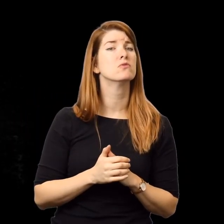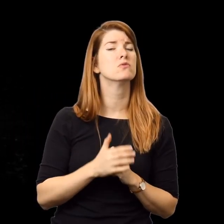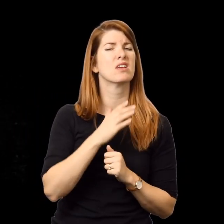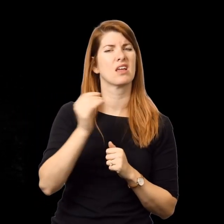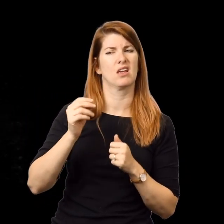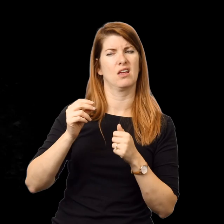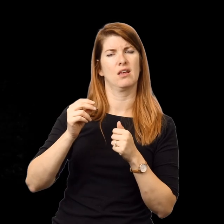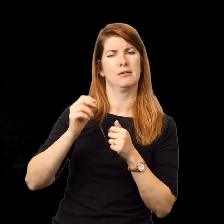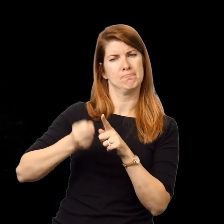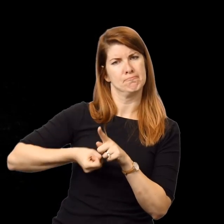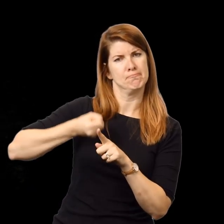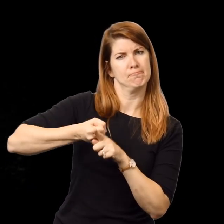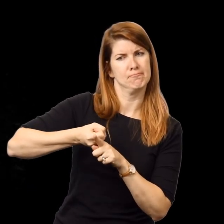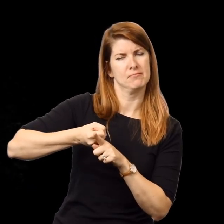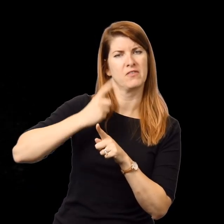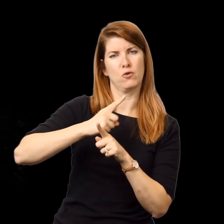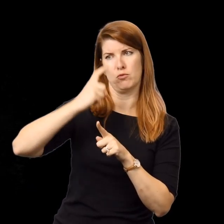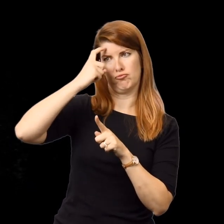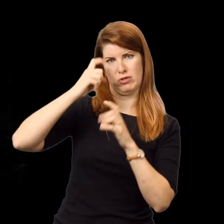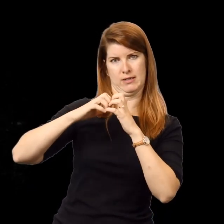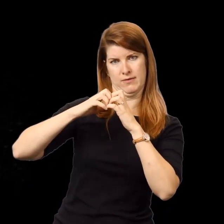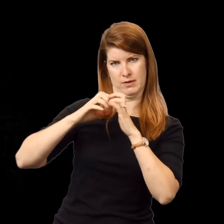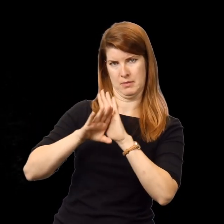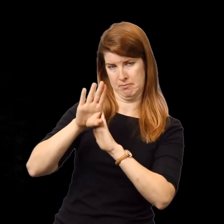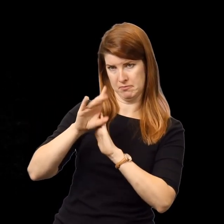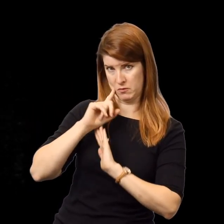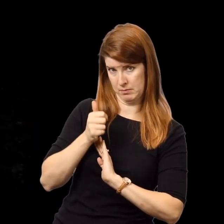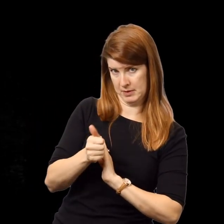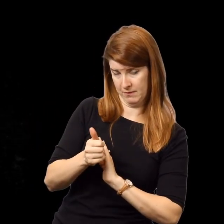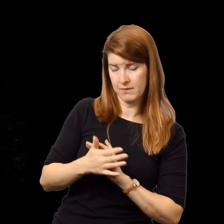and the consequences to them on brain development.